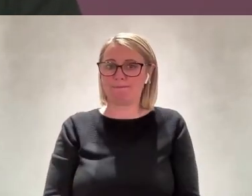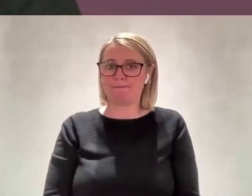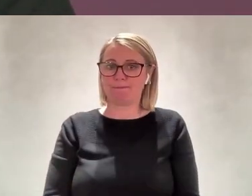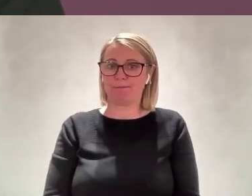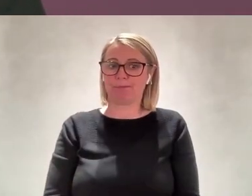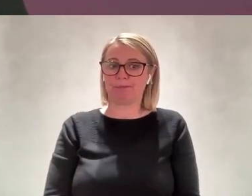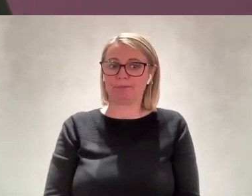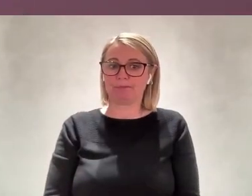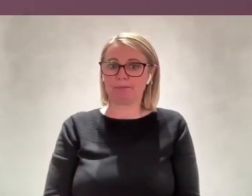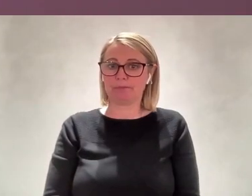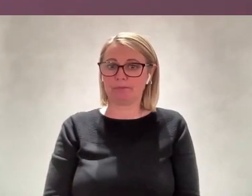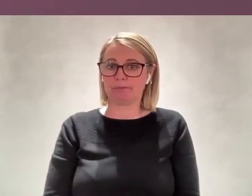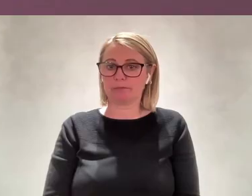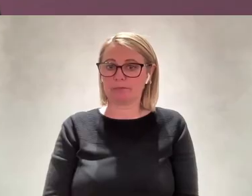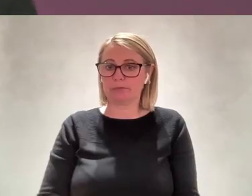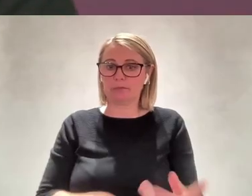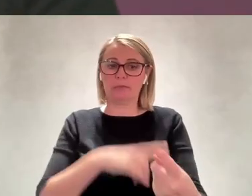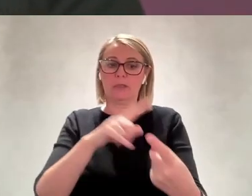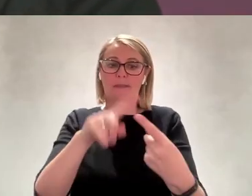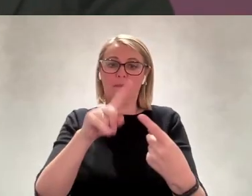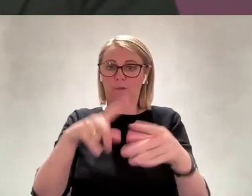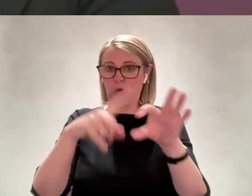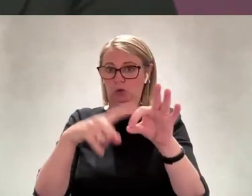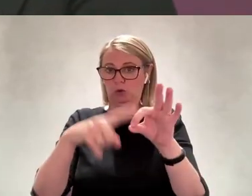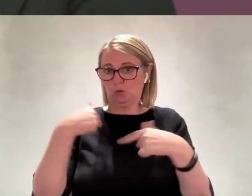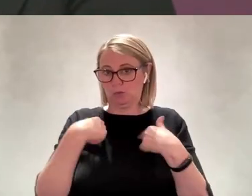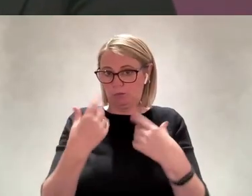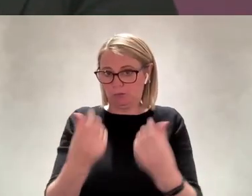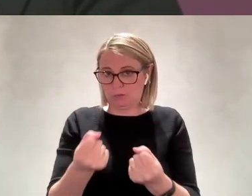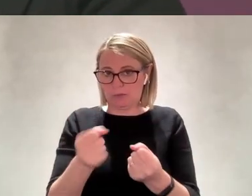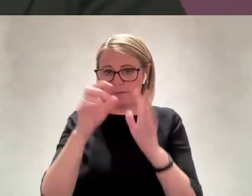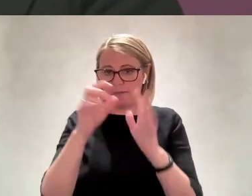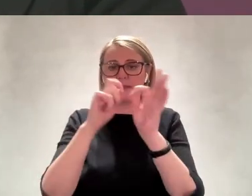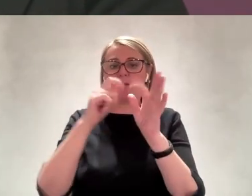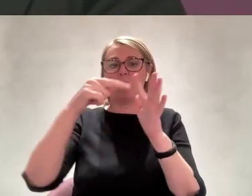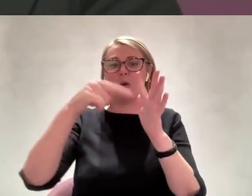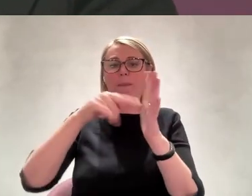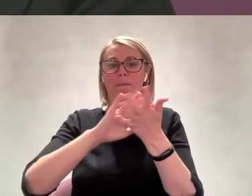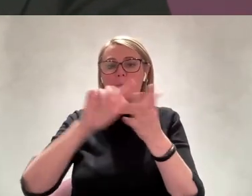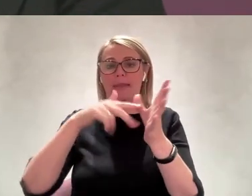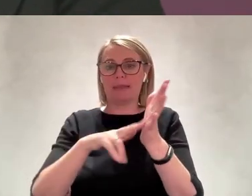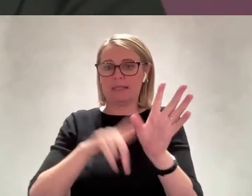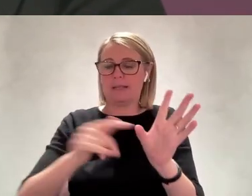So, first question I have is for Bethany.